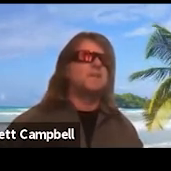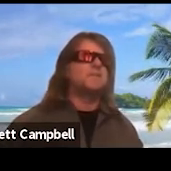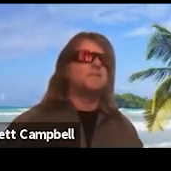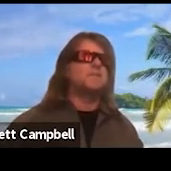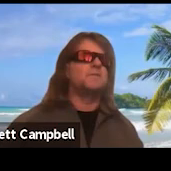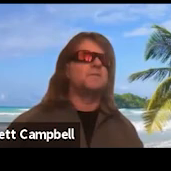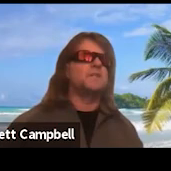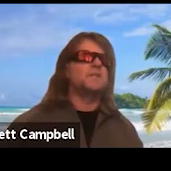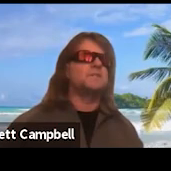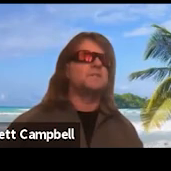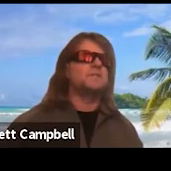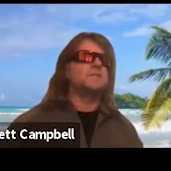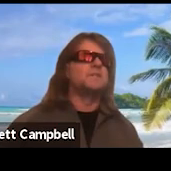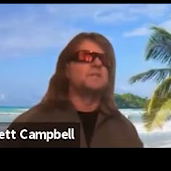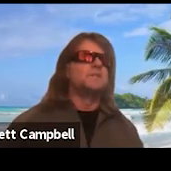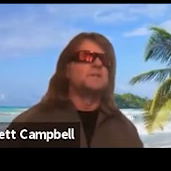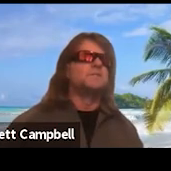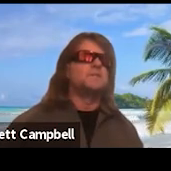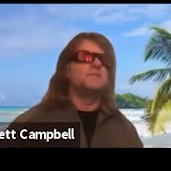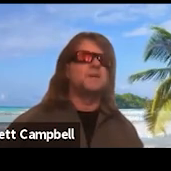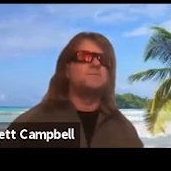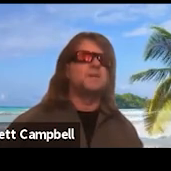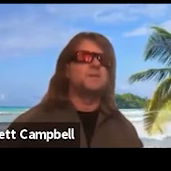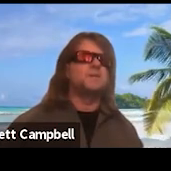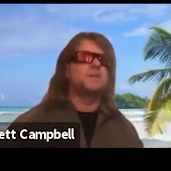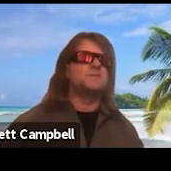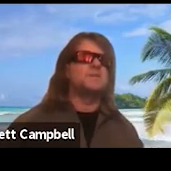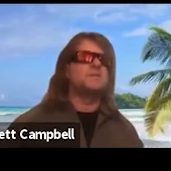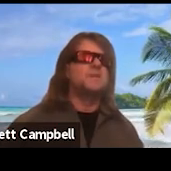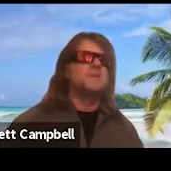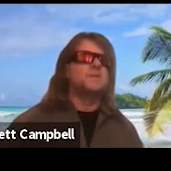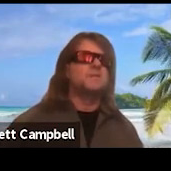their life a little bit for the next visually impaired blind person that comes along,